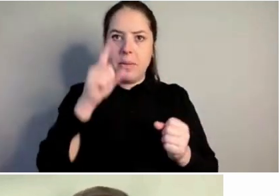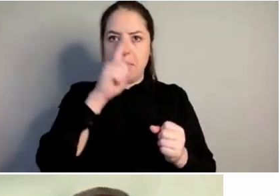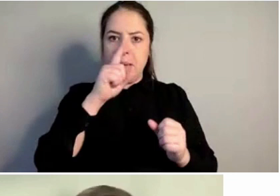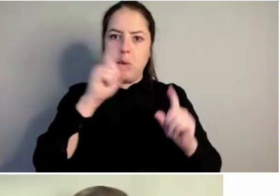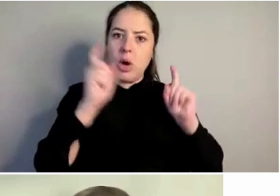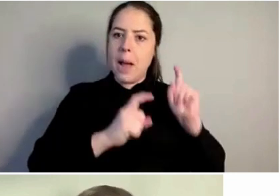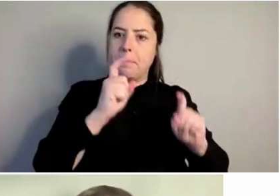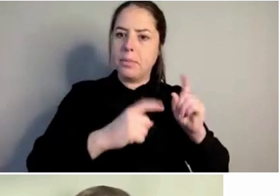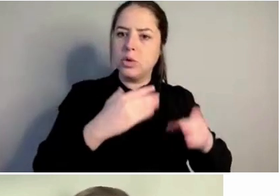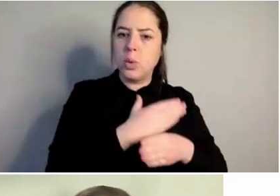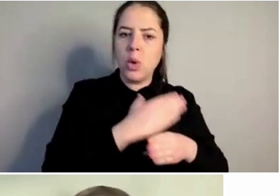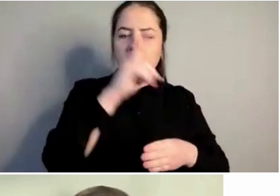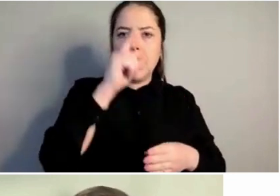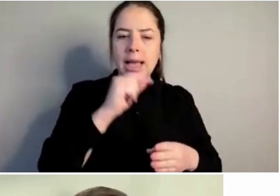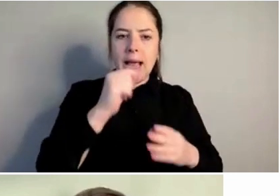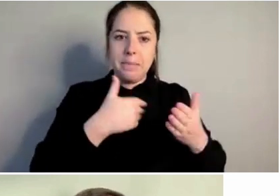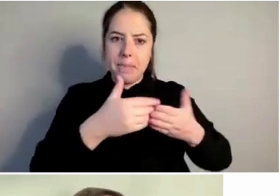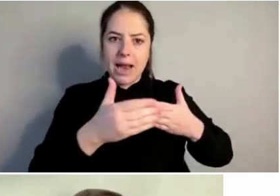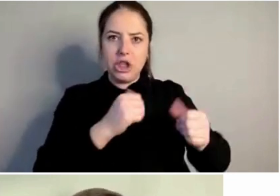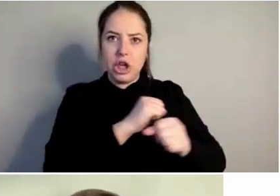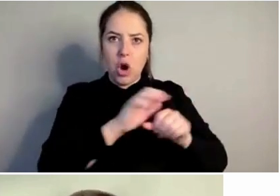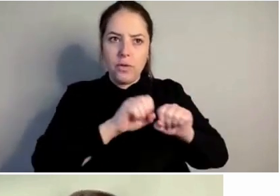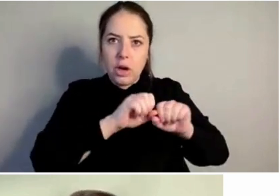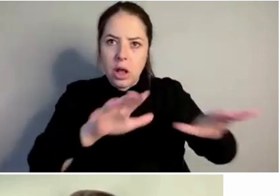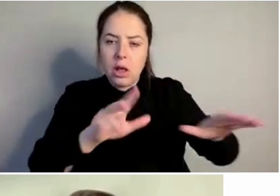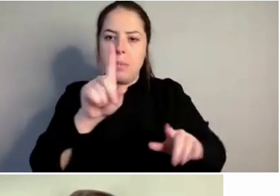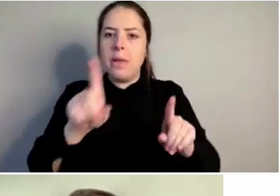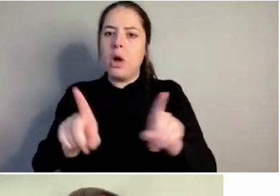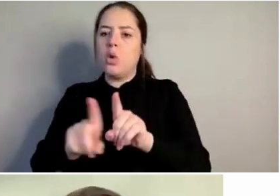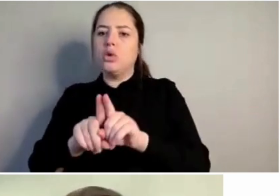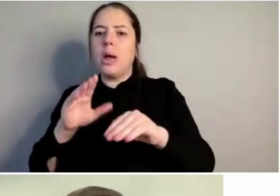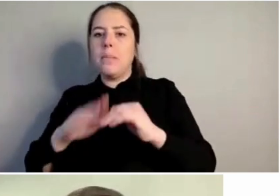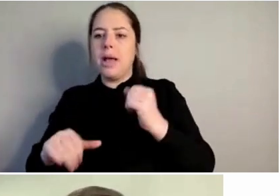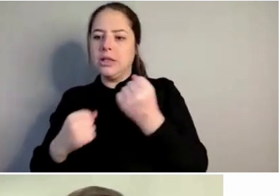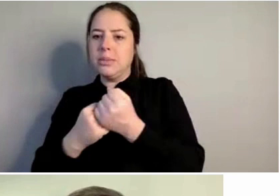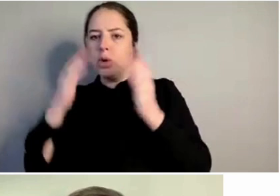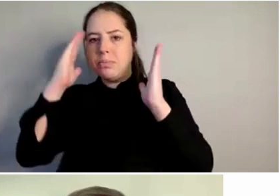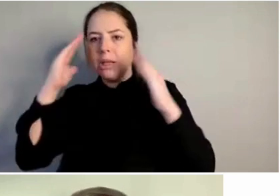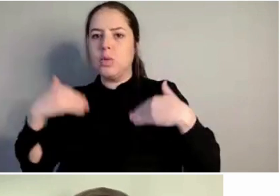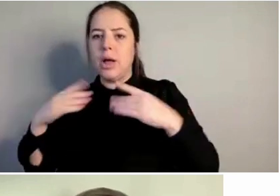and managing COVID transmission risks and so on. But it's also about supporting the mental health challenges for people who are suddenly faced